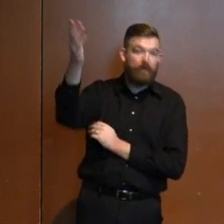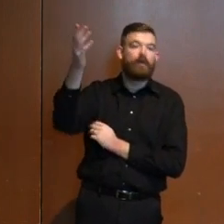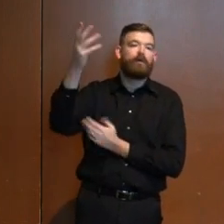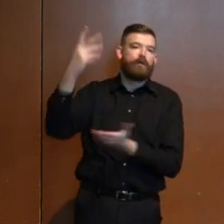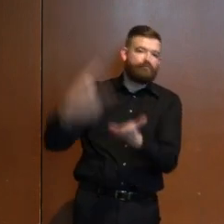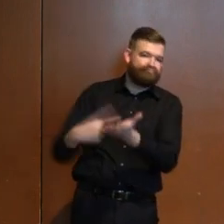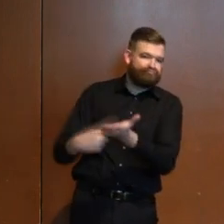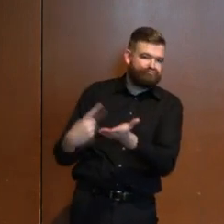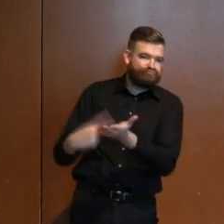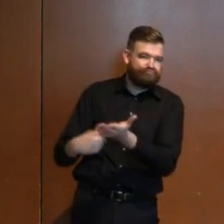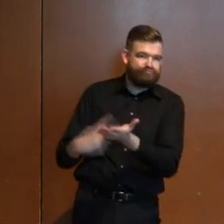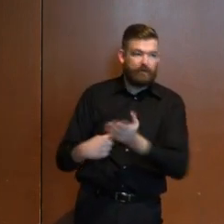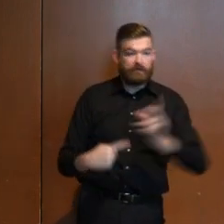THROUGH THE SENATE.